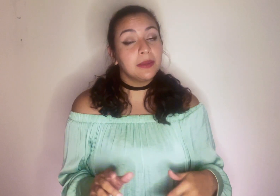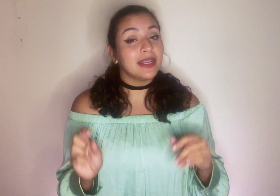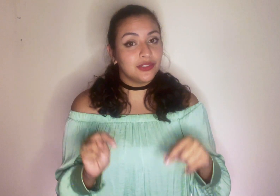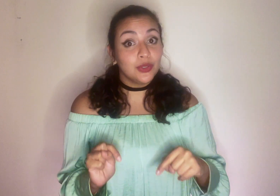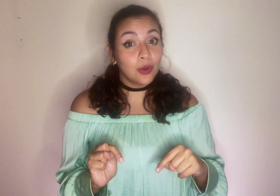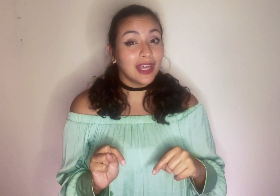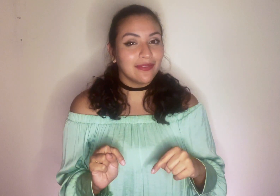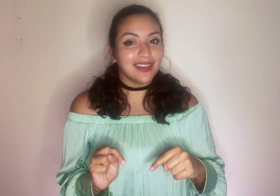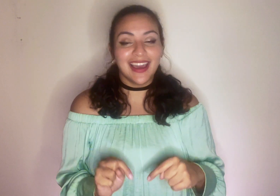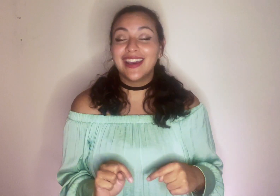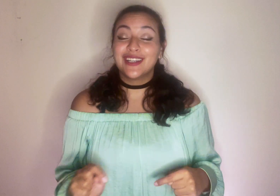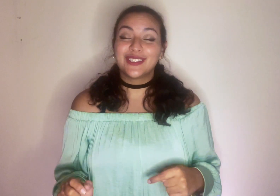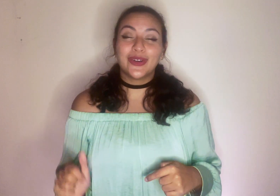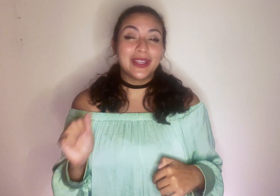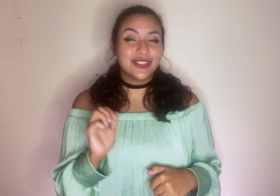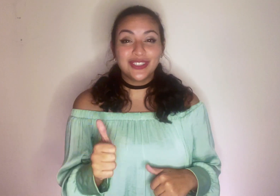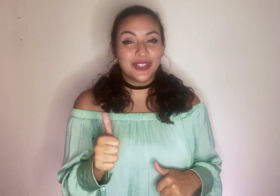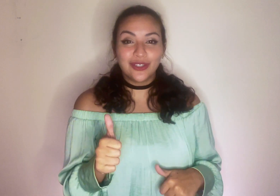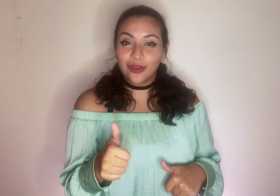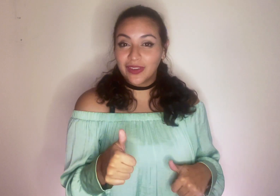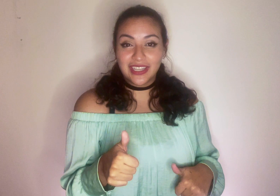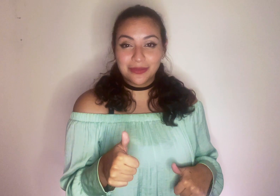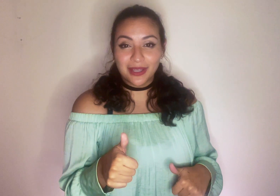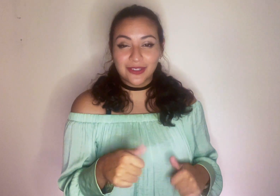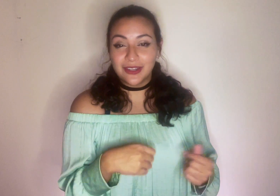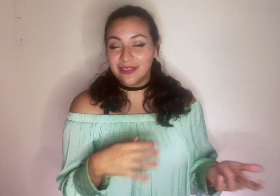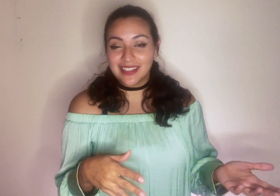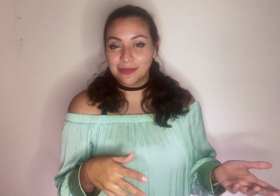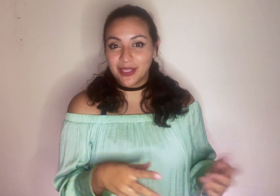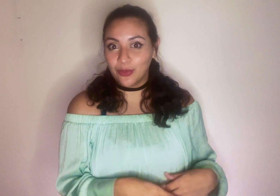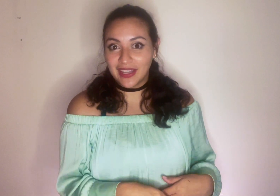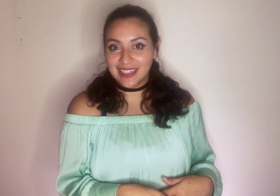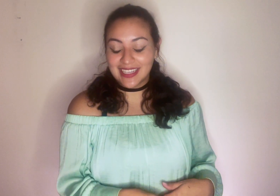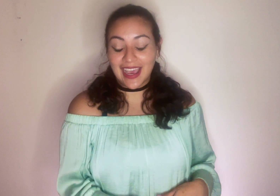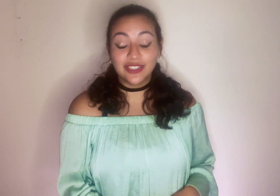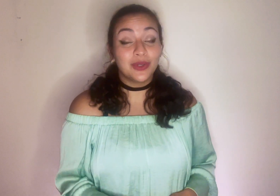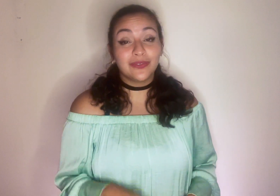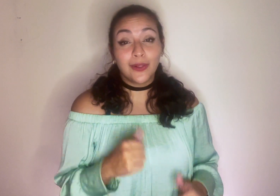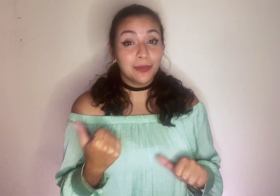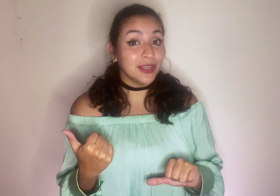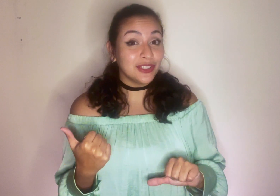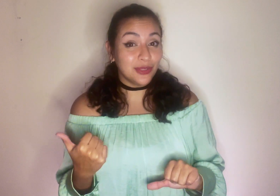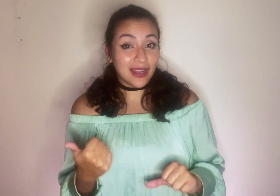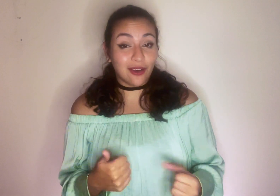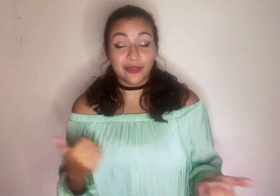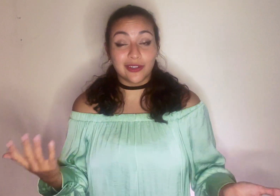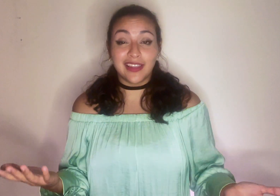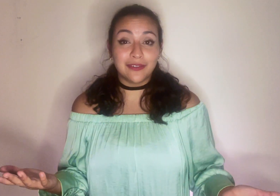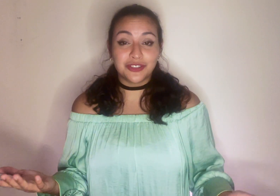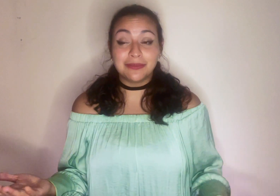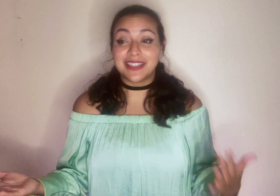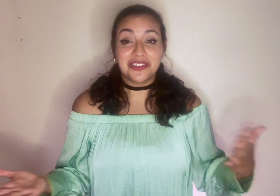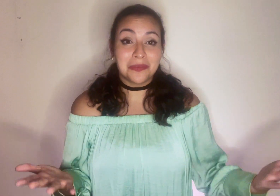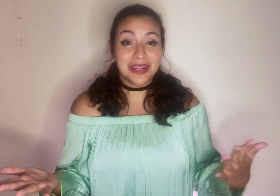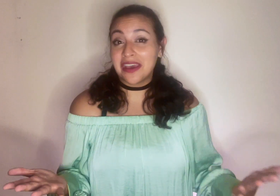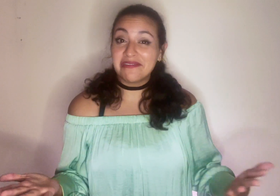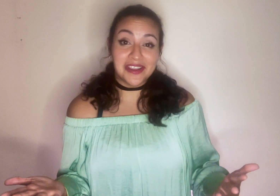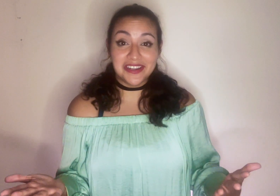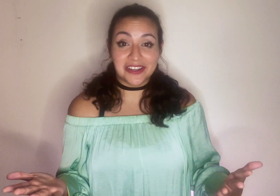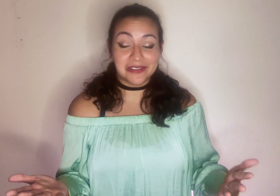but I do go live a lot so make sure to turn your notification bells on if that's something you would like to catch or follow me on you now for live streams that you may not find here